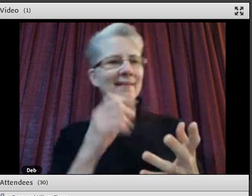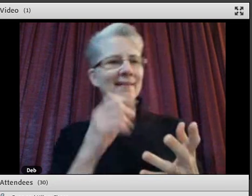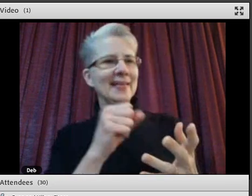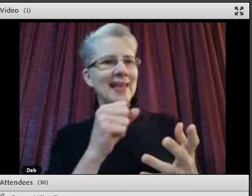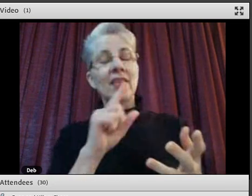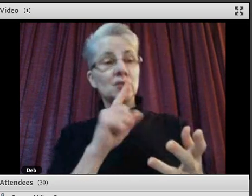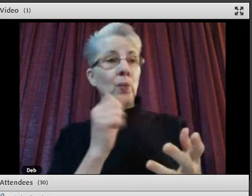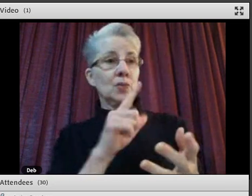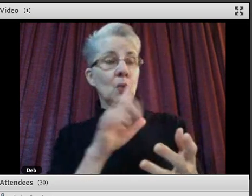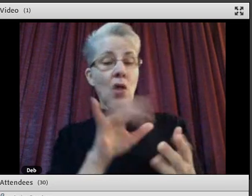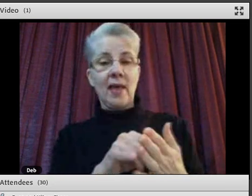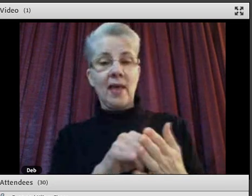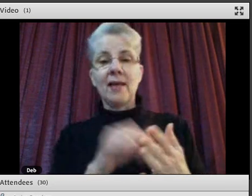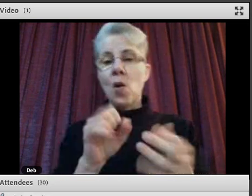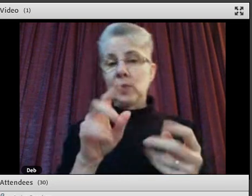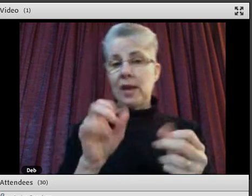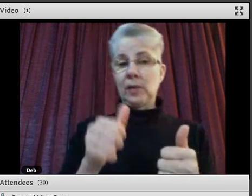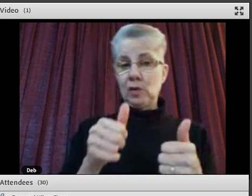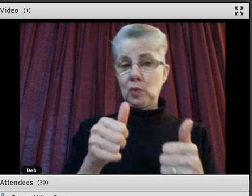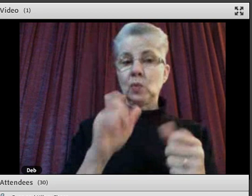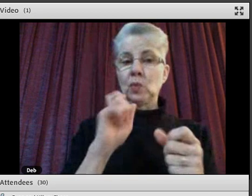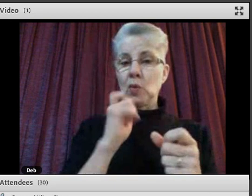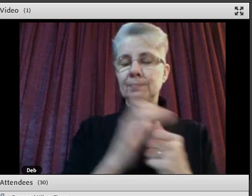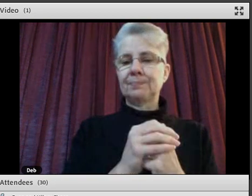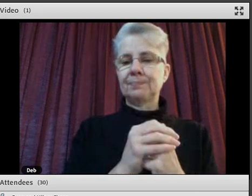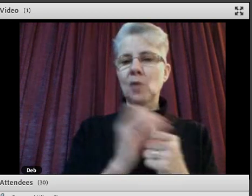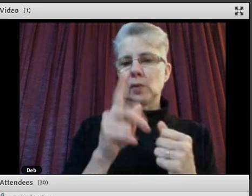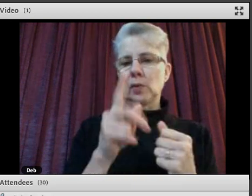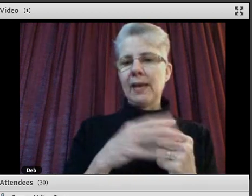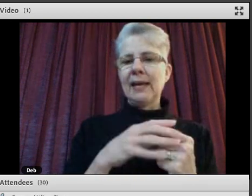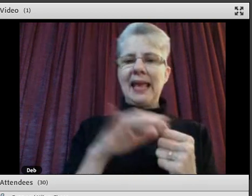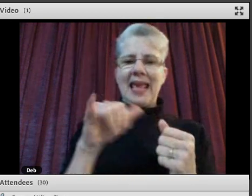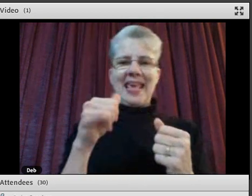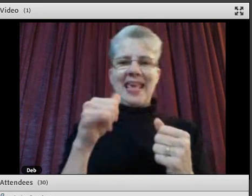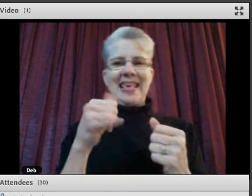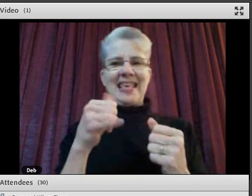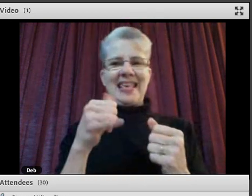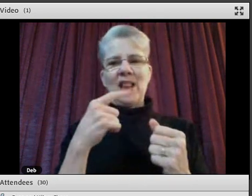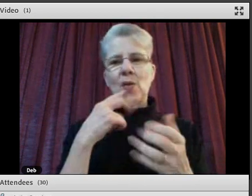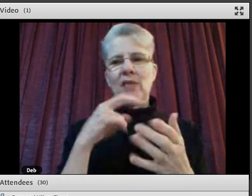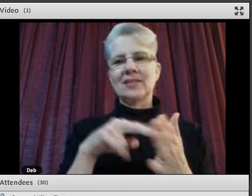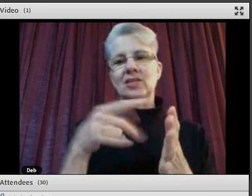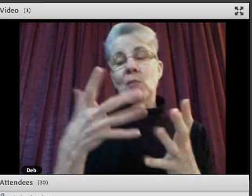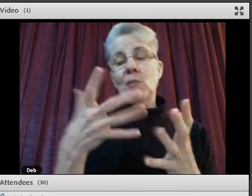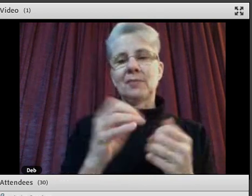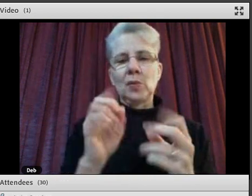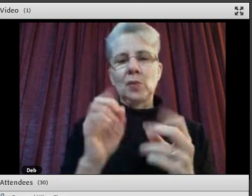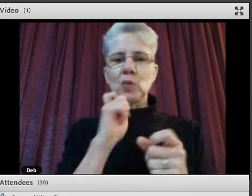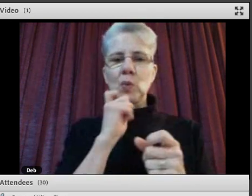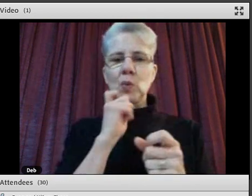Ooh, all right. Sorry, yellow drawing I just saw. That's cool. Nice. Okay.